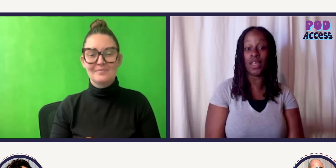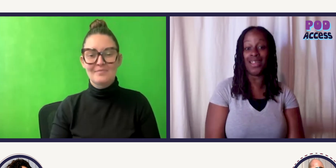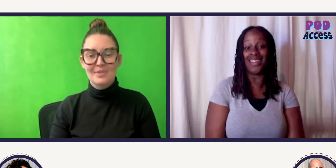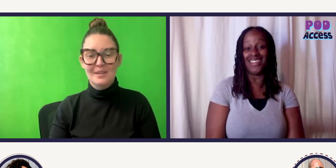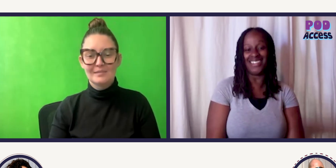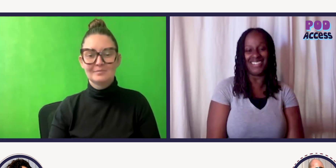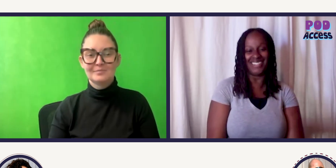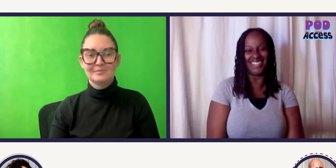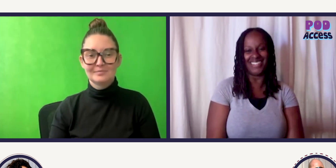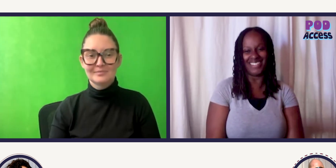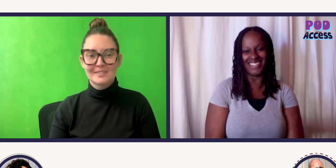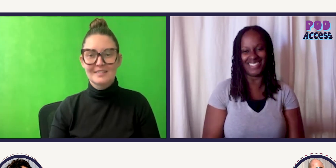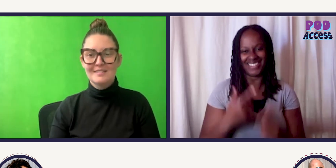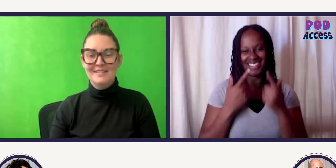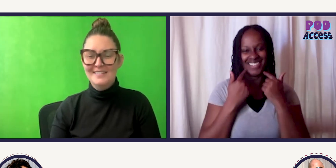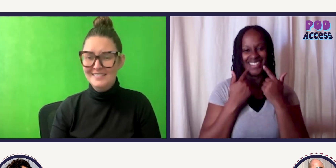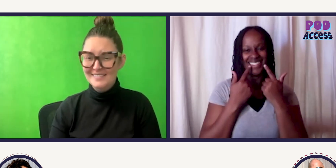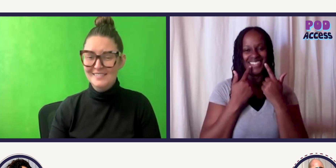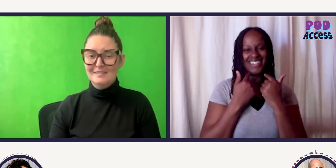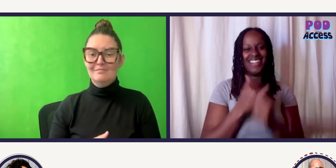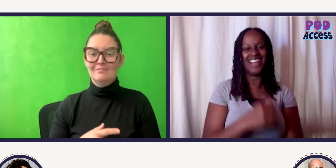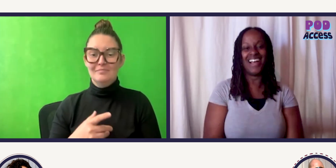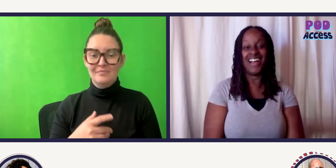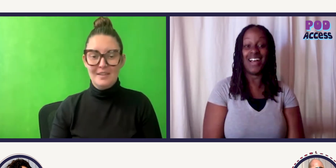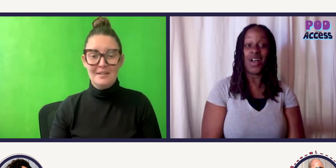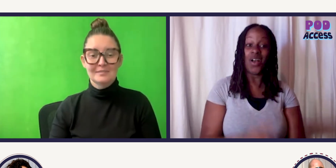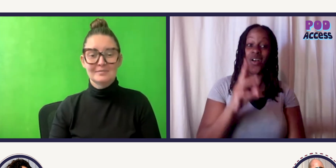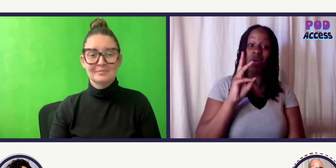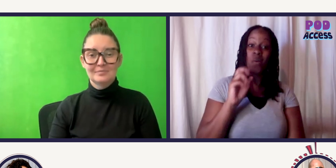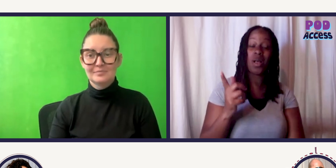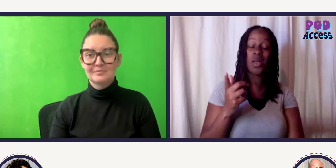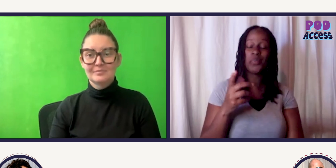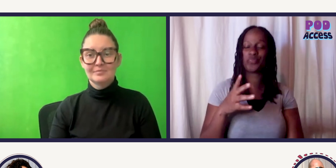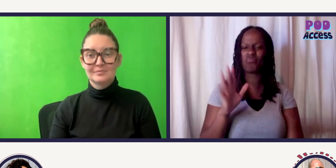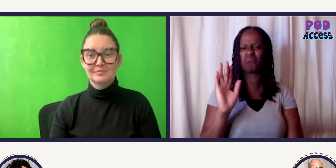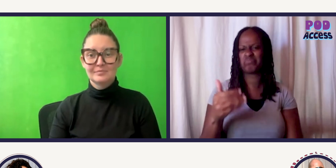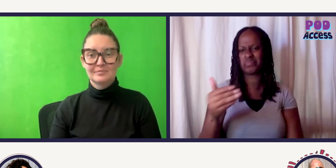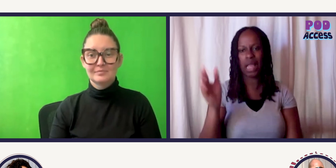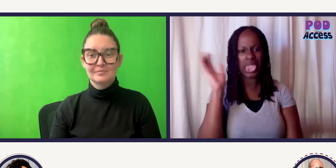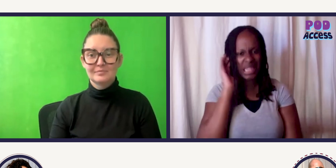[painfully long pause] [scoffs again] Well, uh, take a listen, Cheryl.